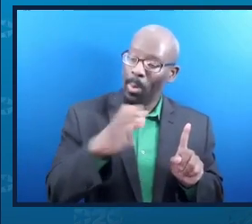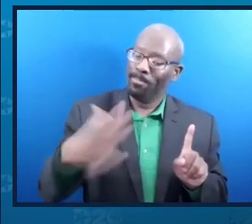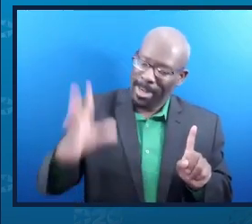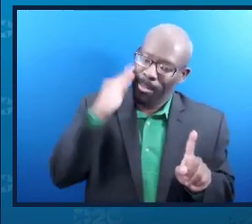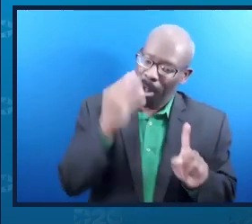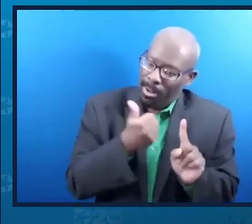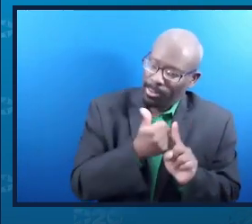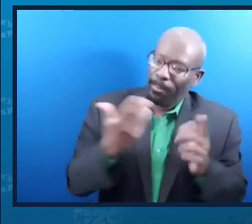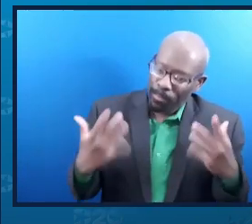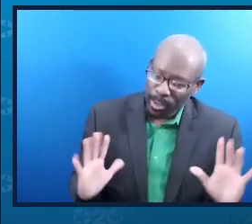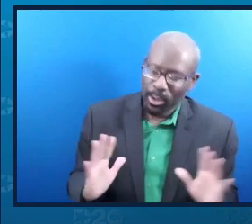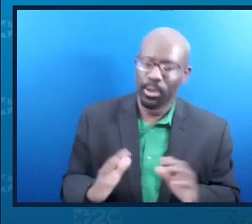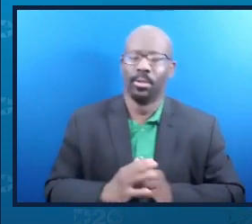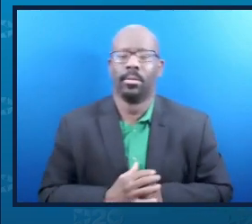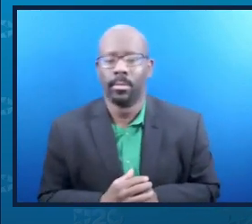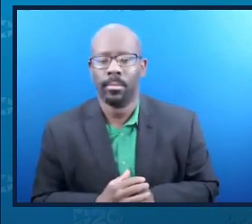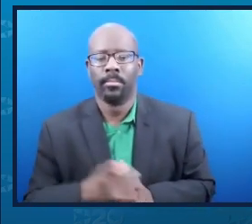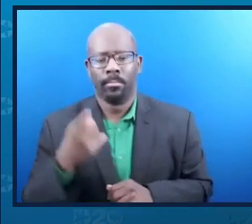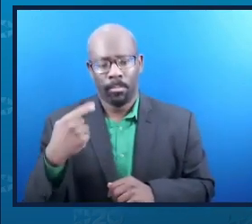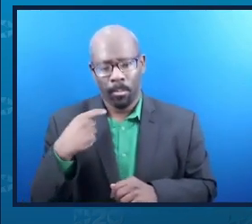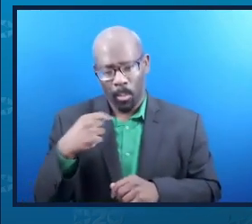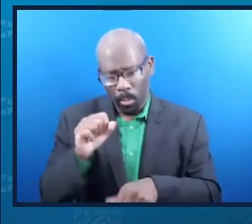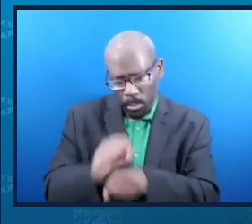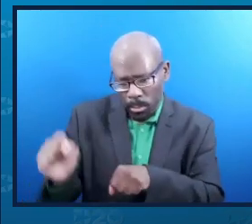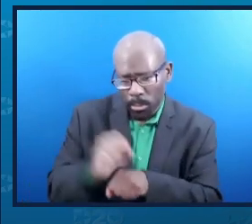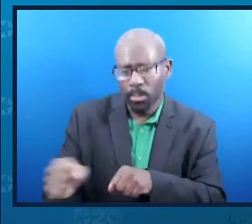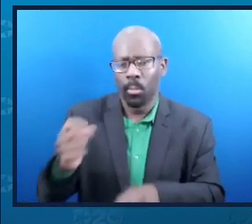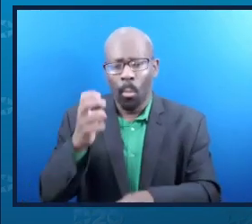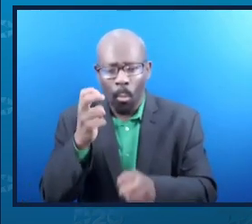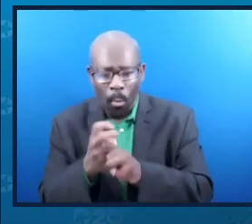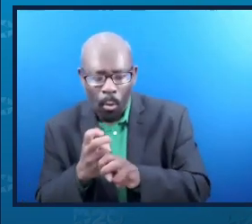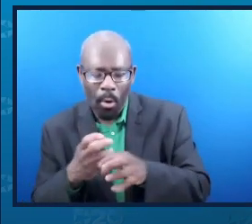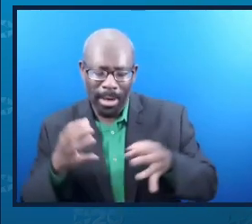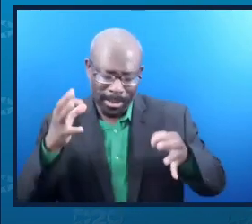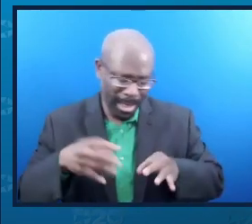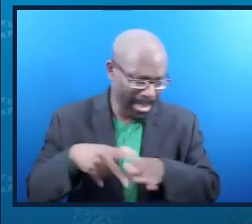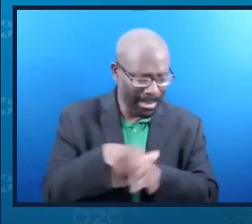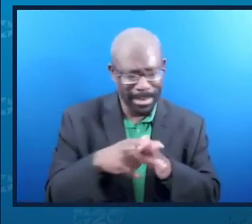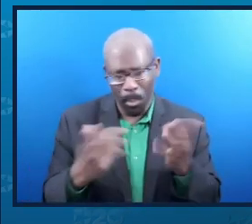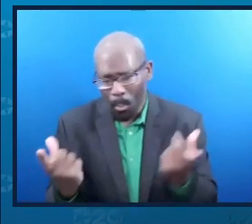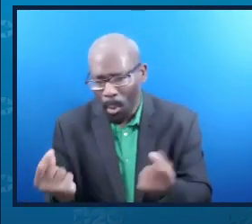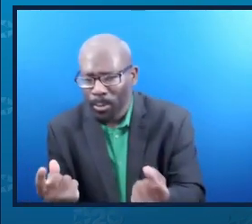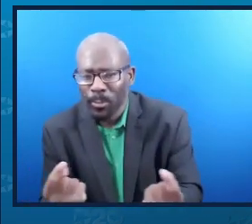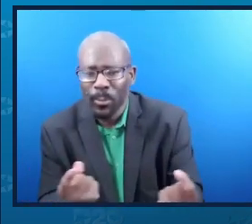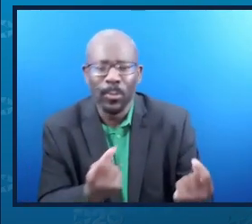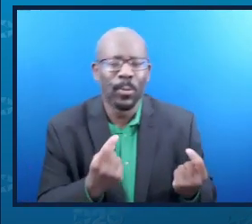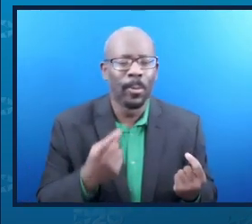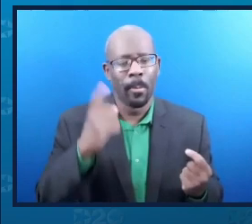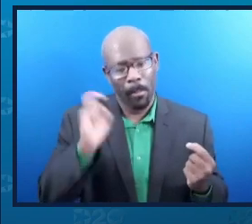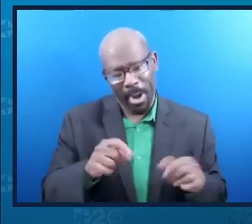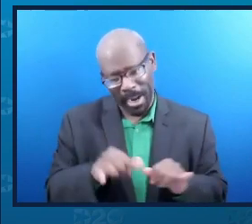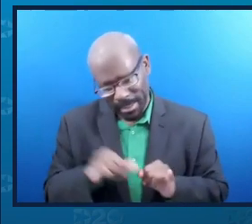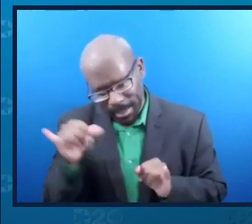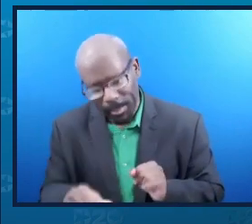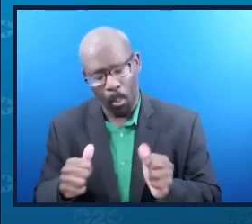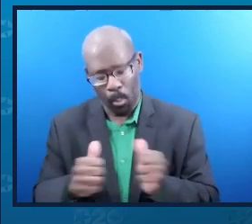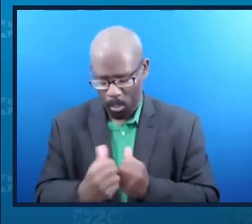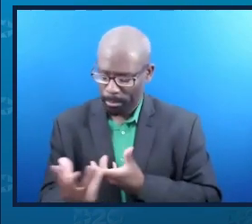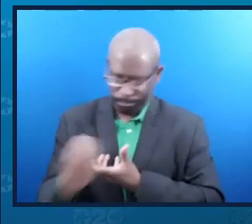FACED A BIG DECISION. HE MADE ME A BETTER PRESIDENT. HE HAS THE CHARACTER AND THE